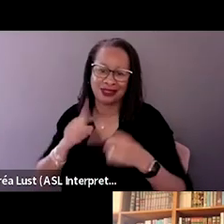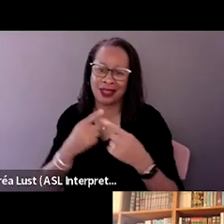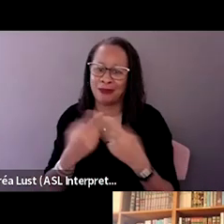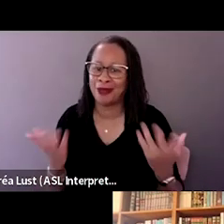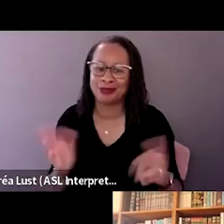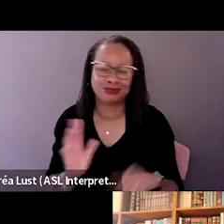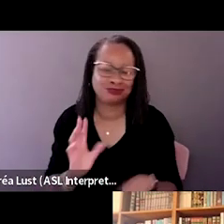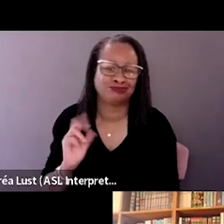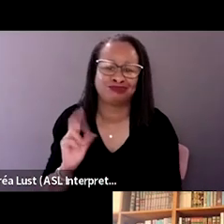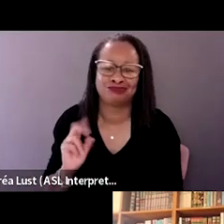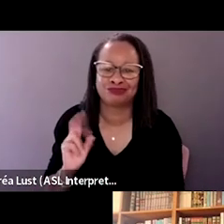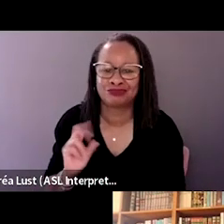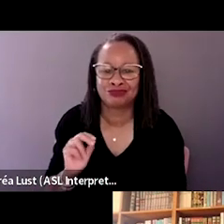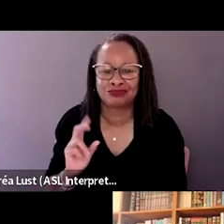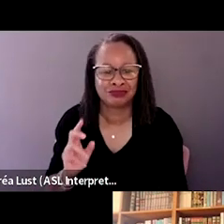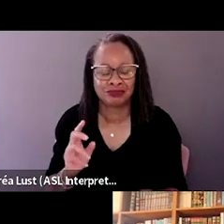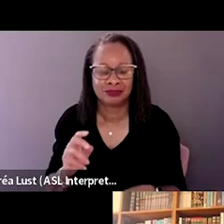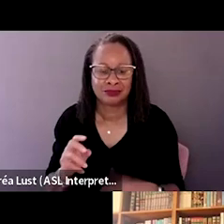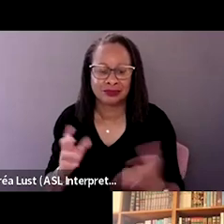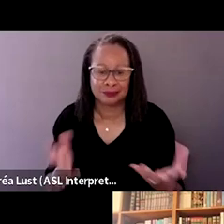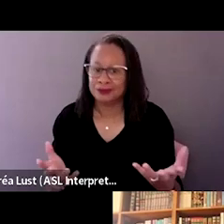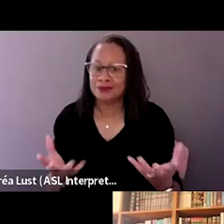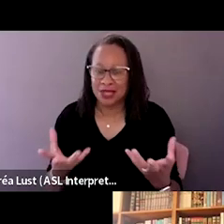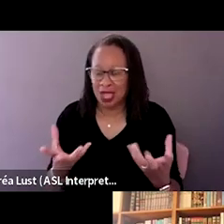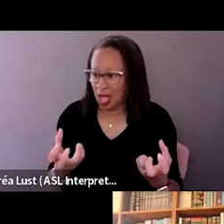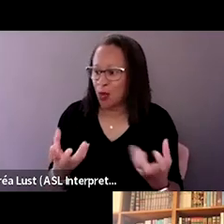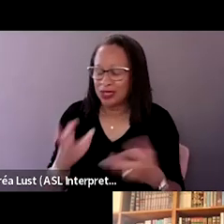I'm reacting about the people who are in the team